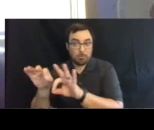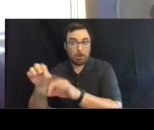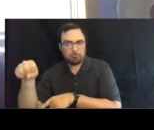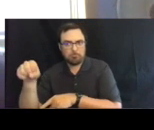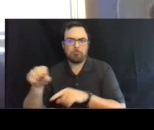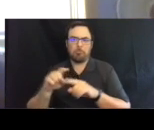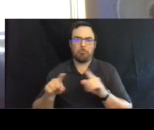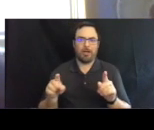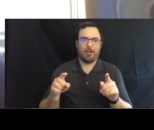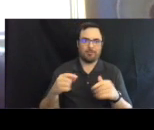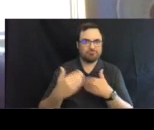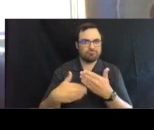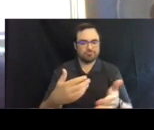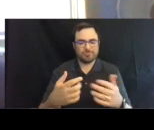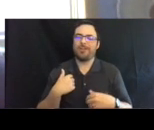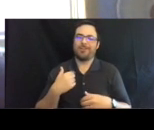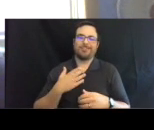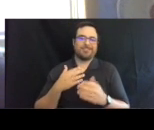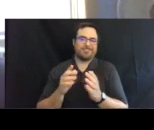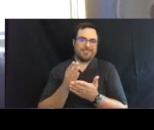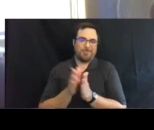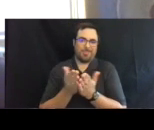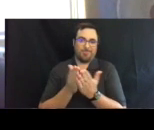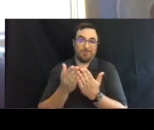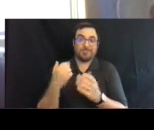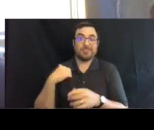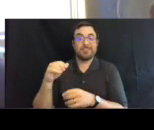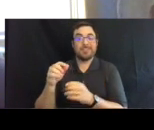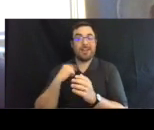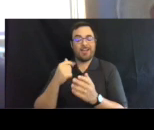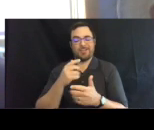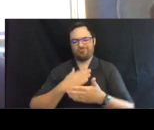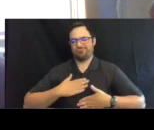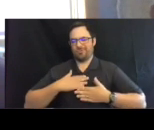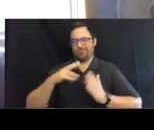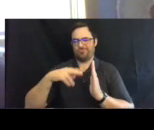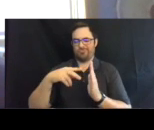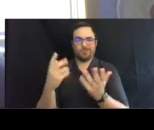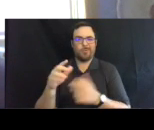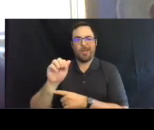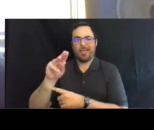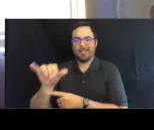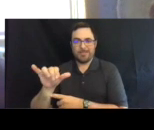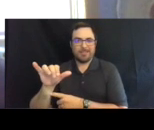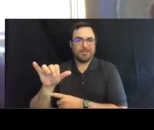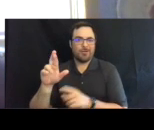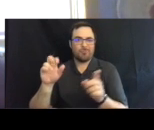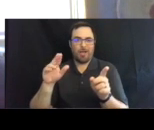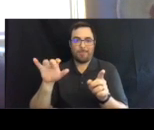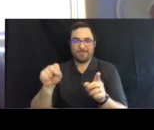Some of the literature that I like to read from Amy Robbins, she called those skills "quick, fun, get it done," meaning